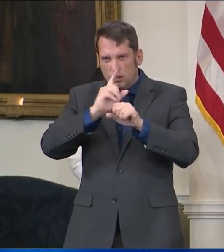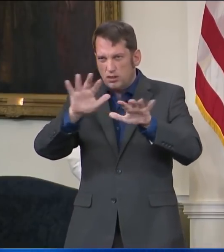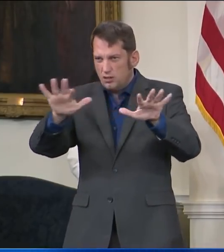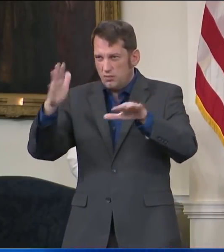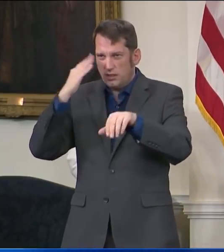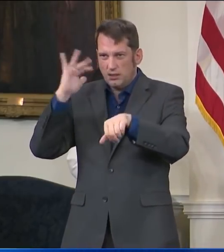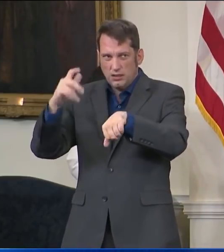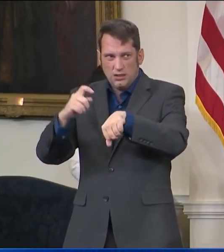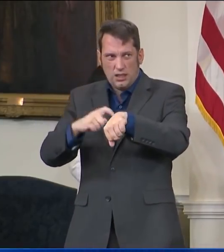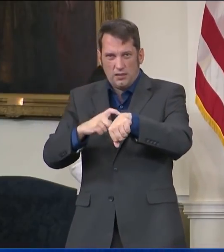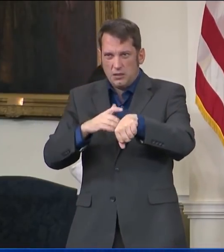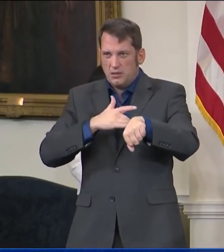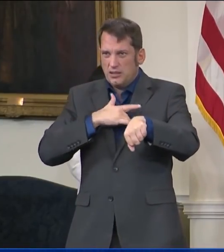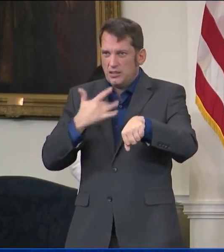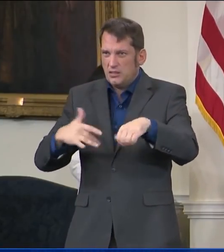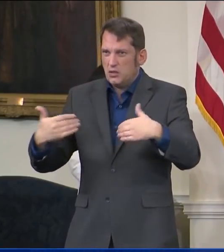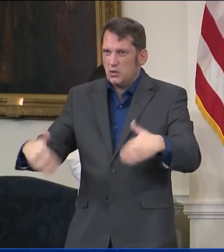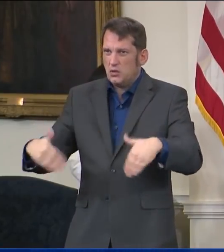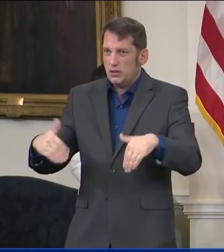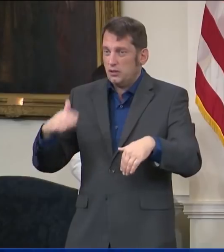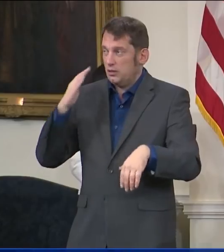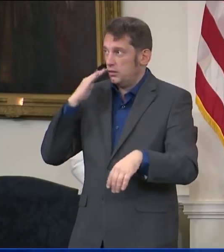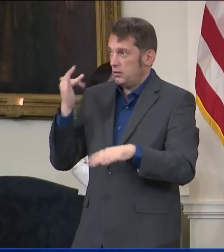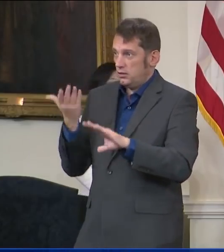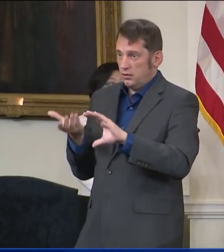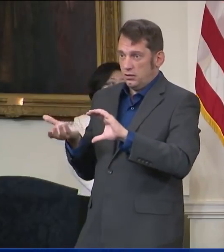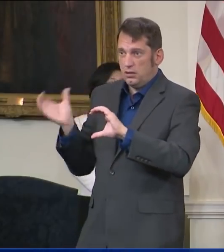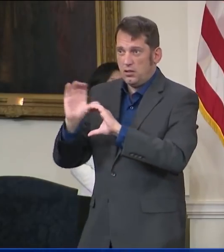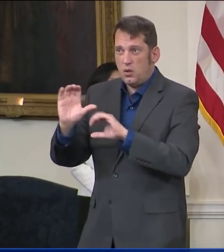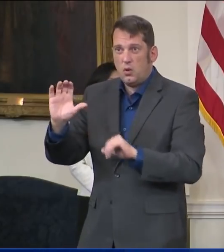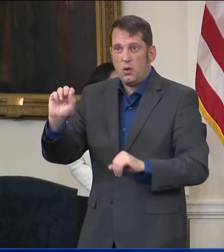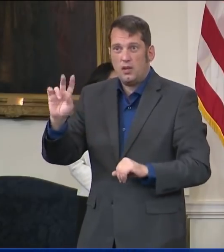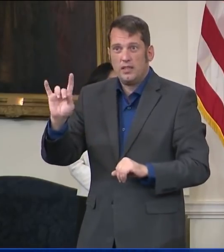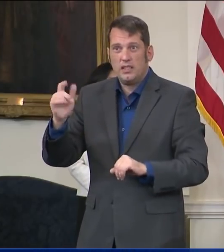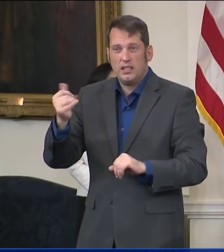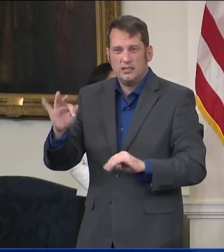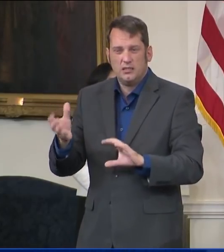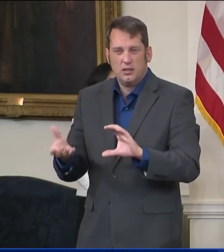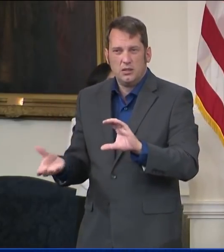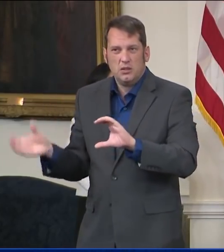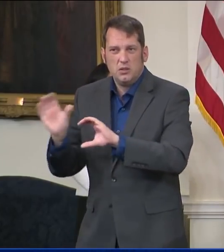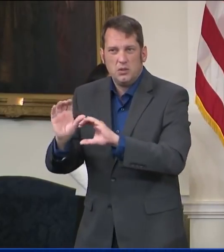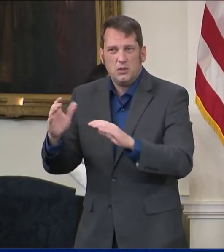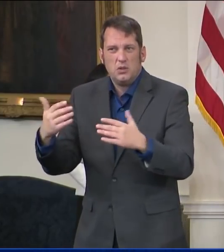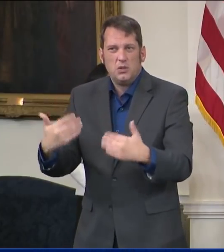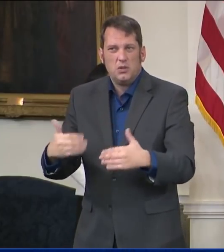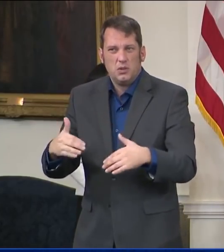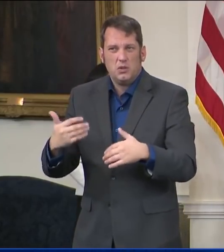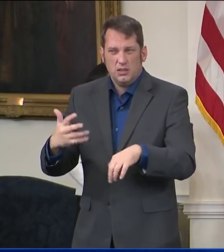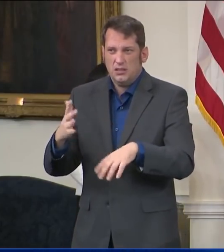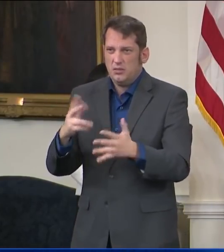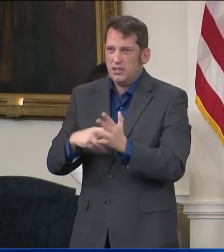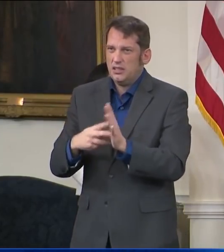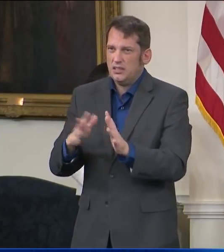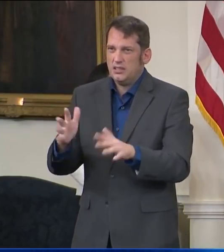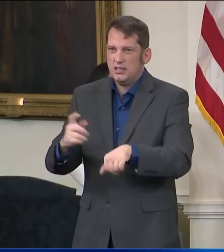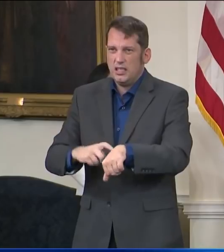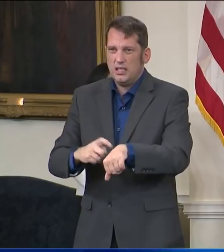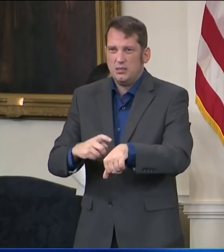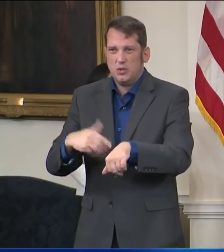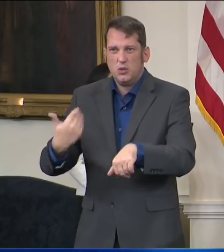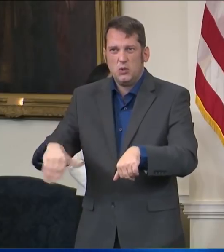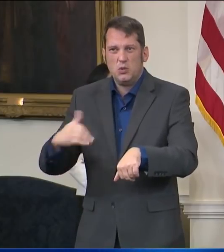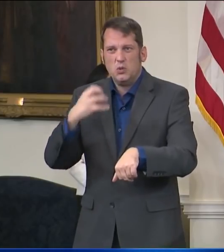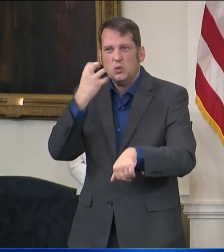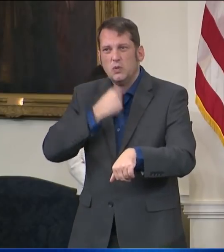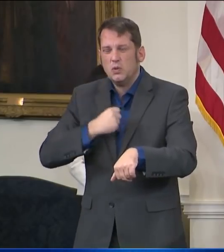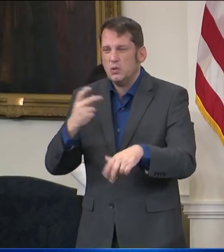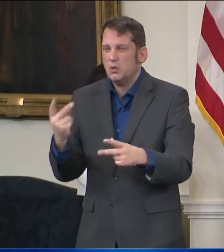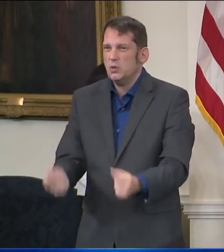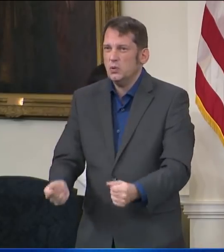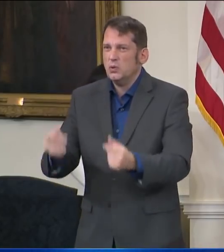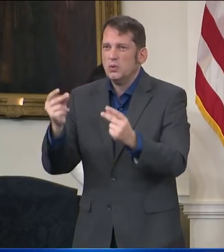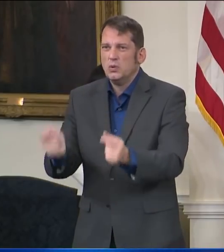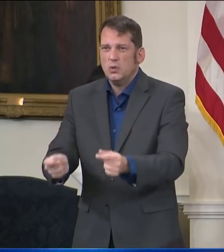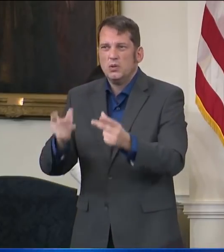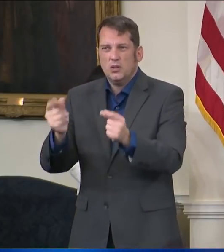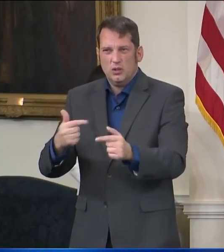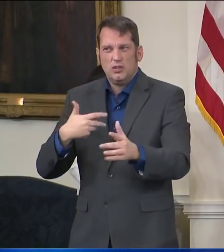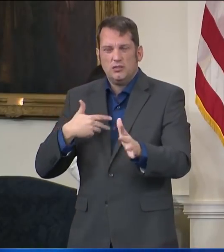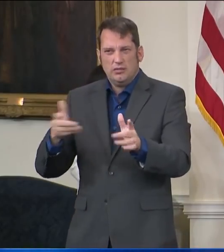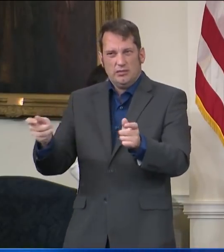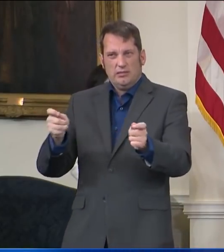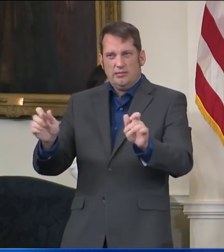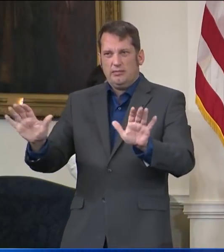TIME-SENSITIVE DISEASE, BUT IT’S NOT THE ONLY ONE BAD COVID IS ANOTHER ORGANIZING TIME-SENSITIVE CARE IS WHAT MIMS DOES BEST.